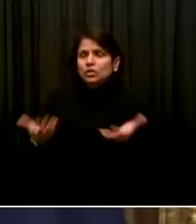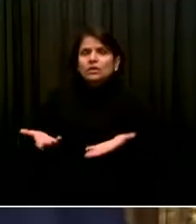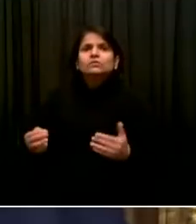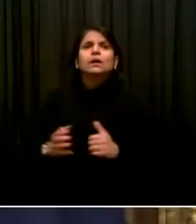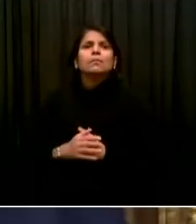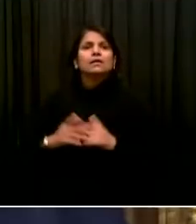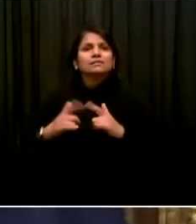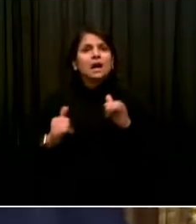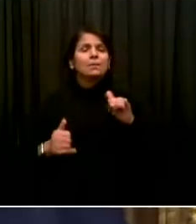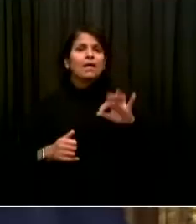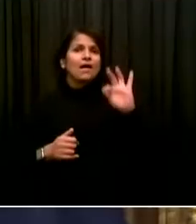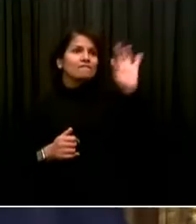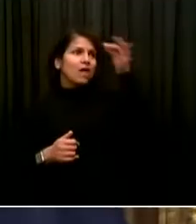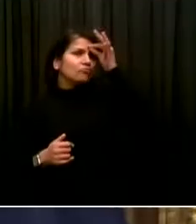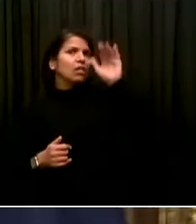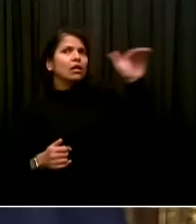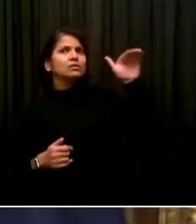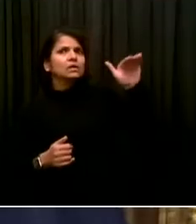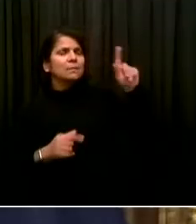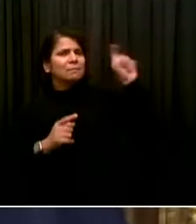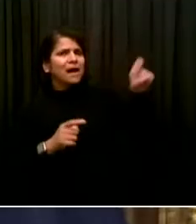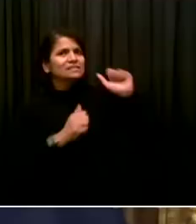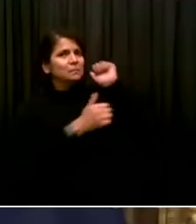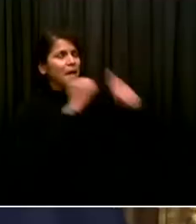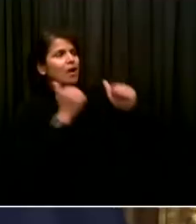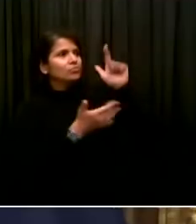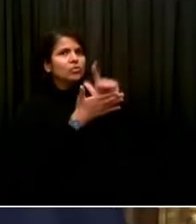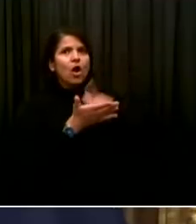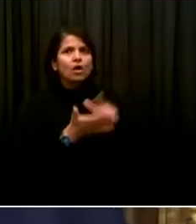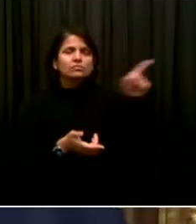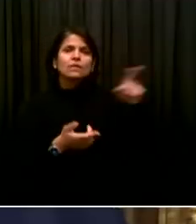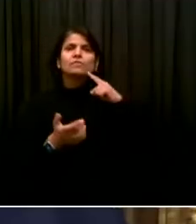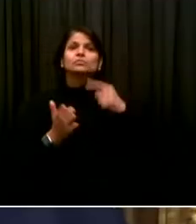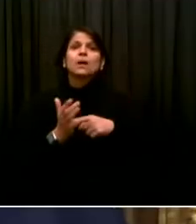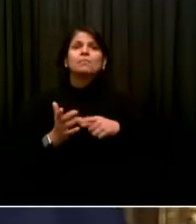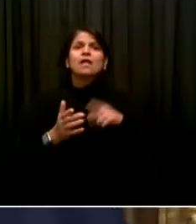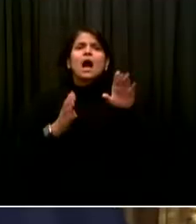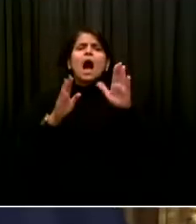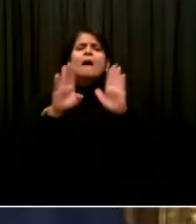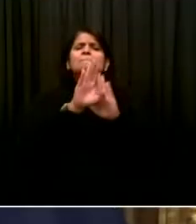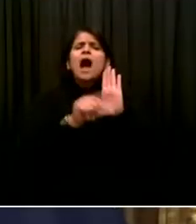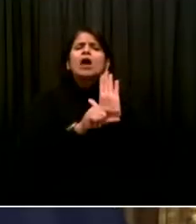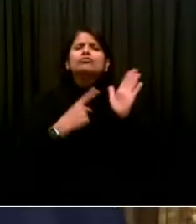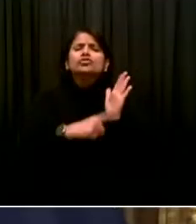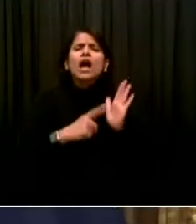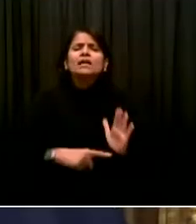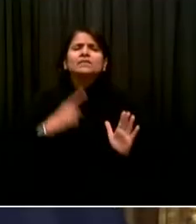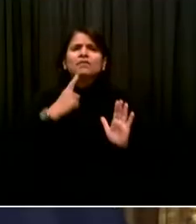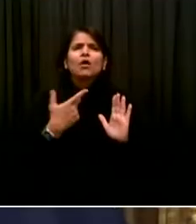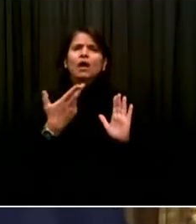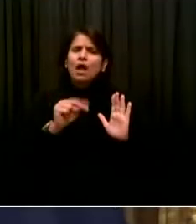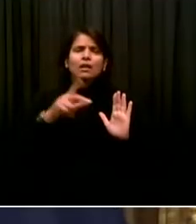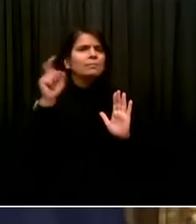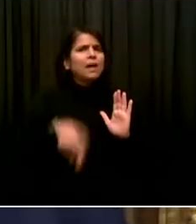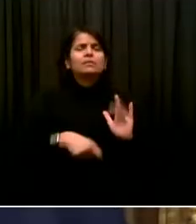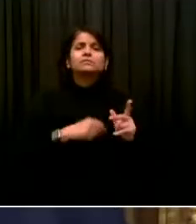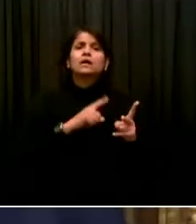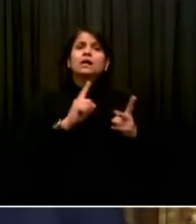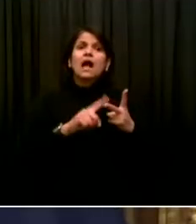WITH FRAWL LAW ENFORCEMENT DESCRIBED ABOVE WE MUST SEE IMMEDIATE ACTION FROM CONGRESS ON GUNS. WE MUST PASS LISEGLATION REQUIRING